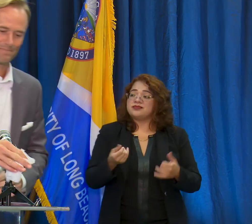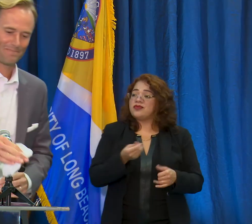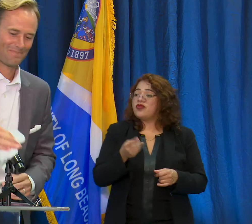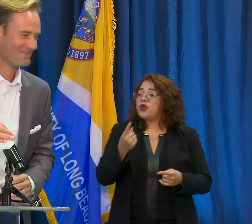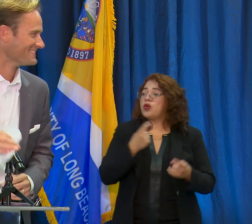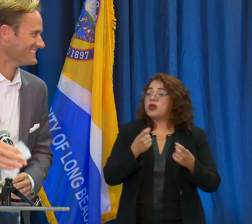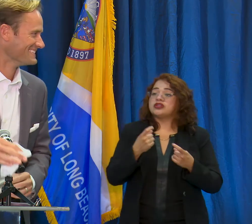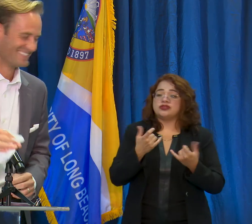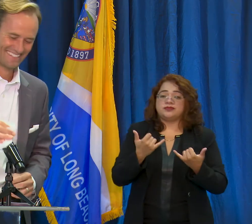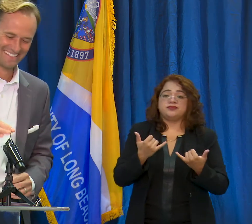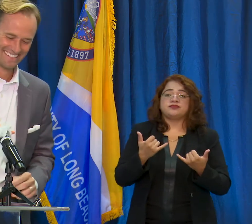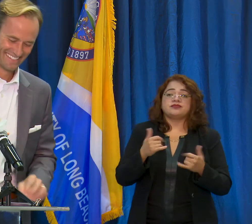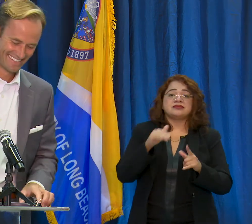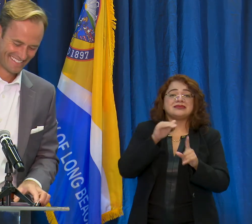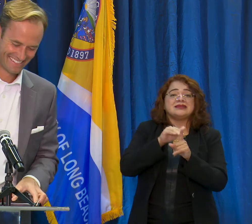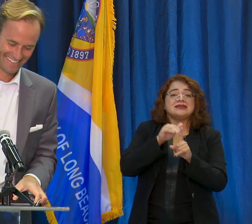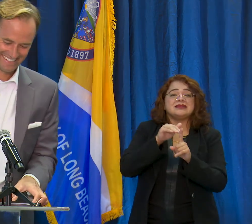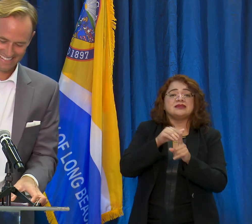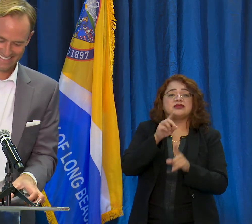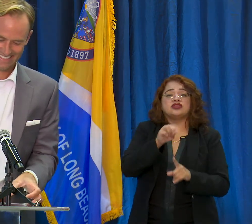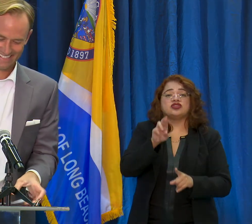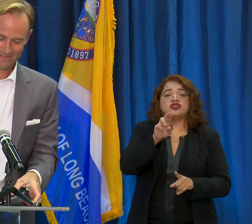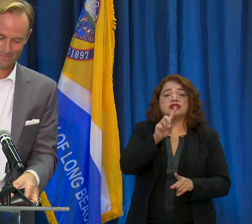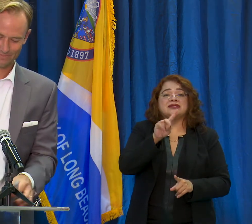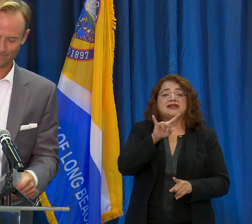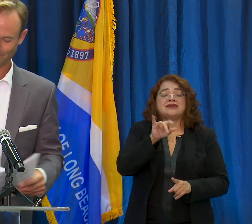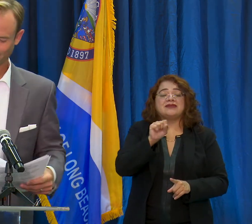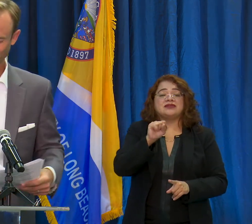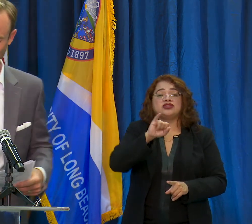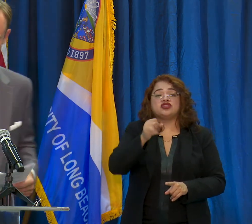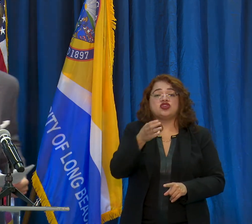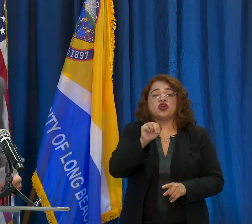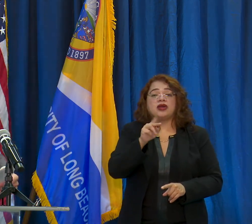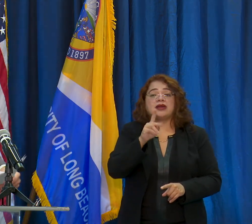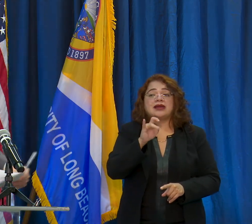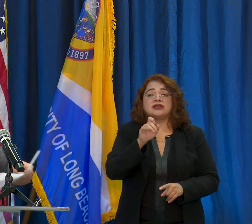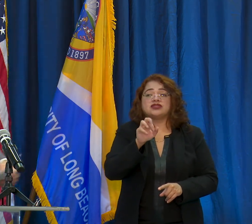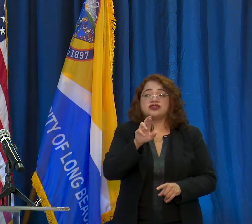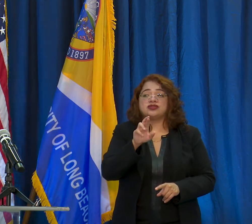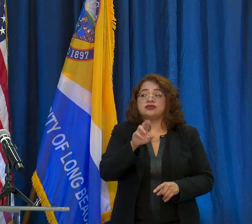media. As a reminder, both Dr. Davis and John Keisler are available for questions.